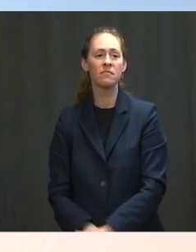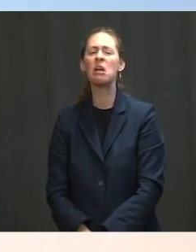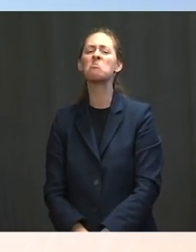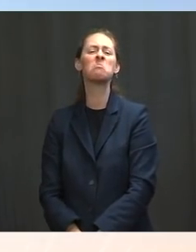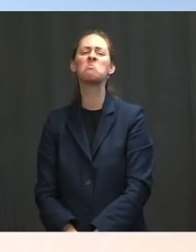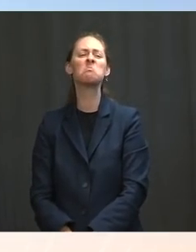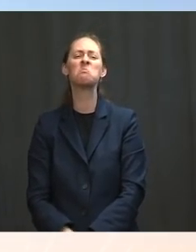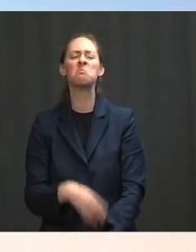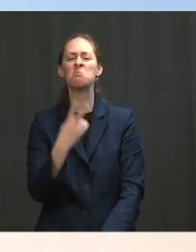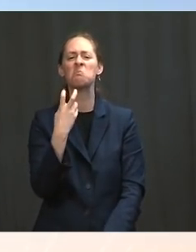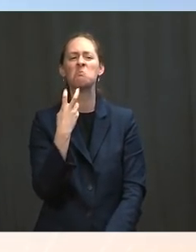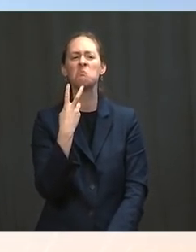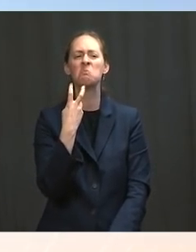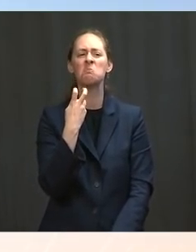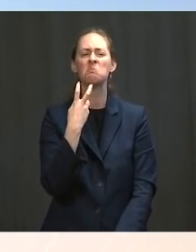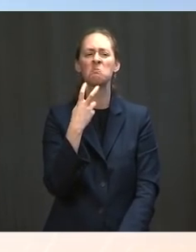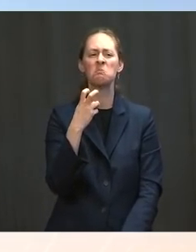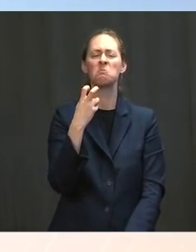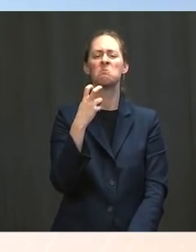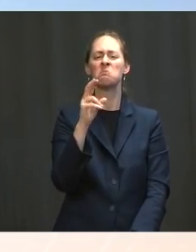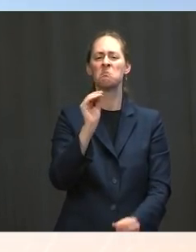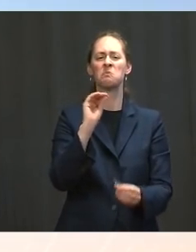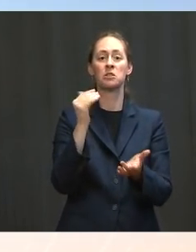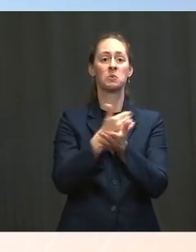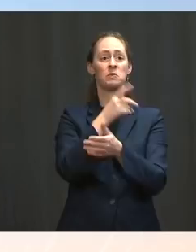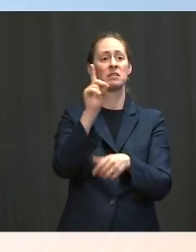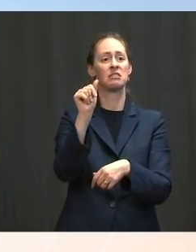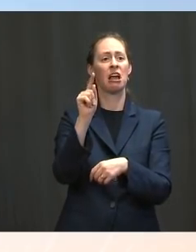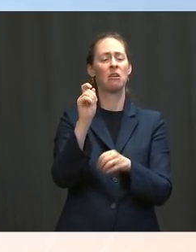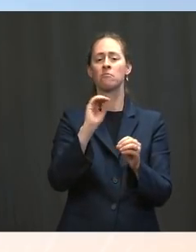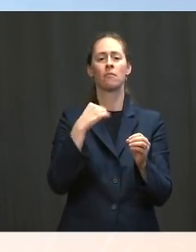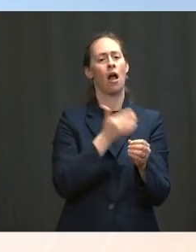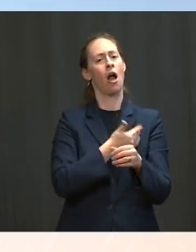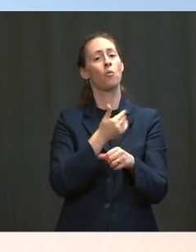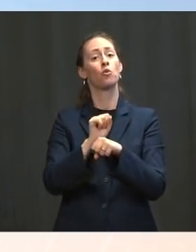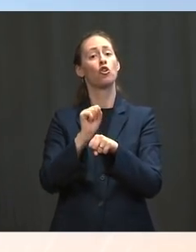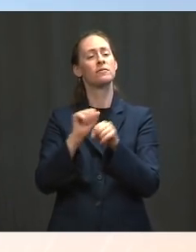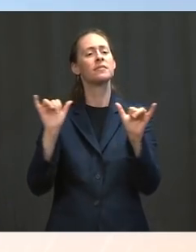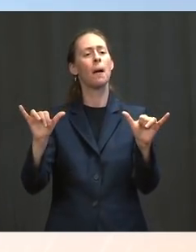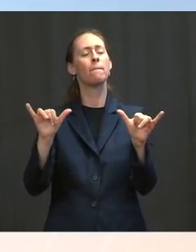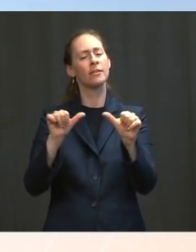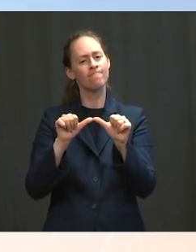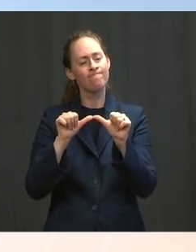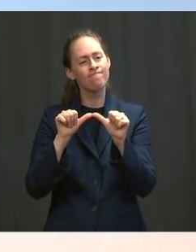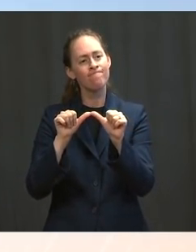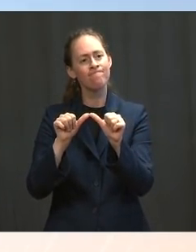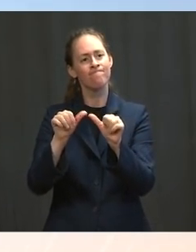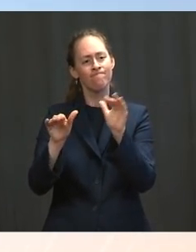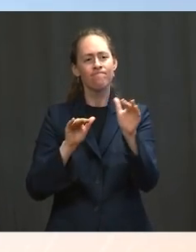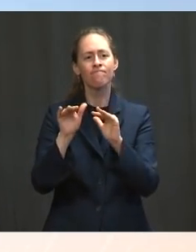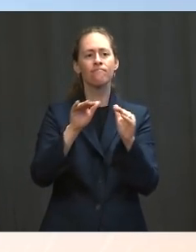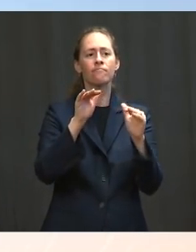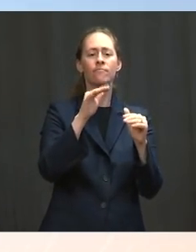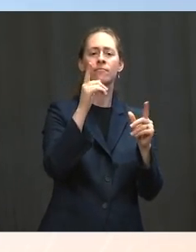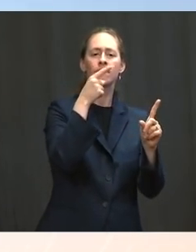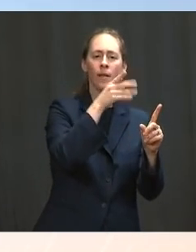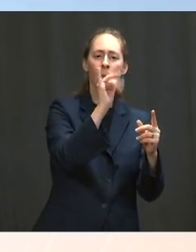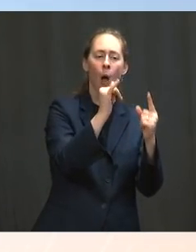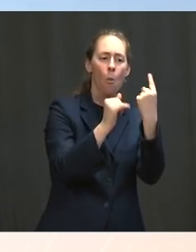What I will tell you is that our work is going to continue, person by person, community by community, and we're going to meet people where they are.